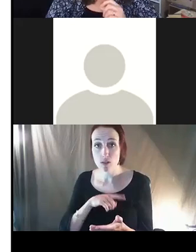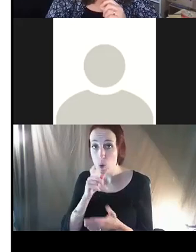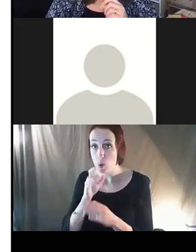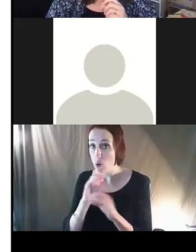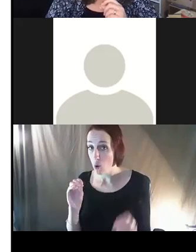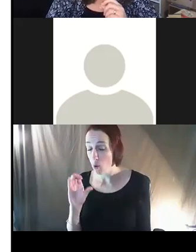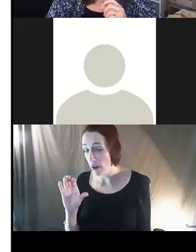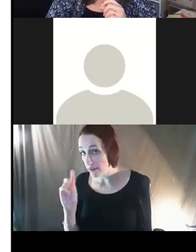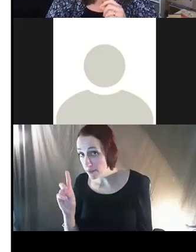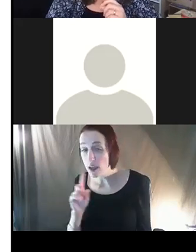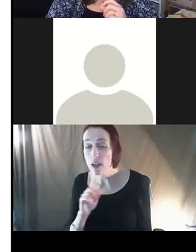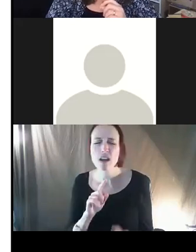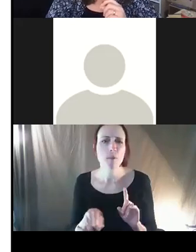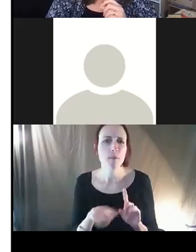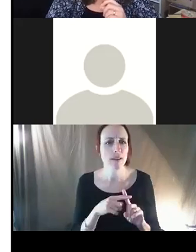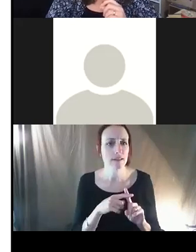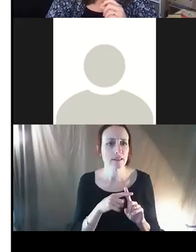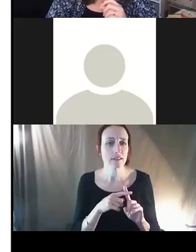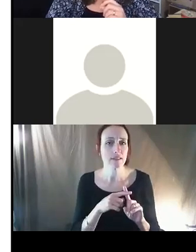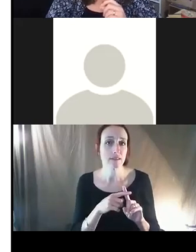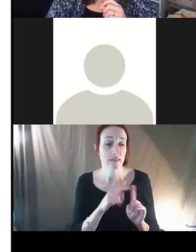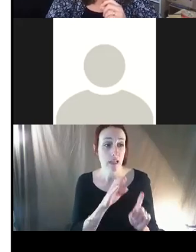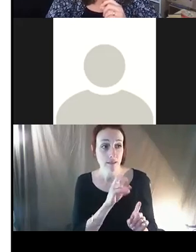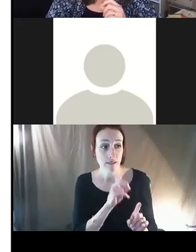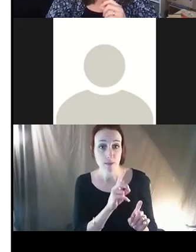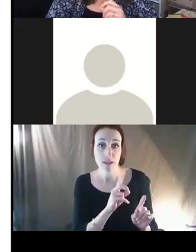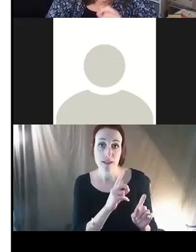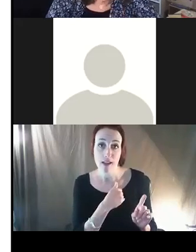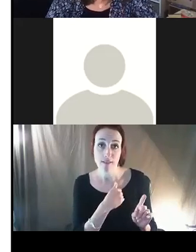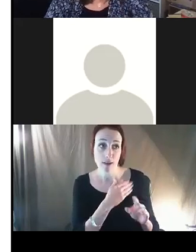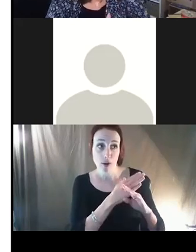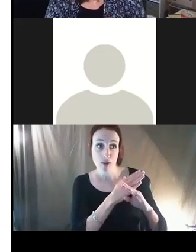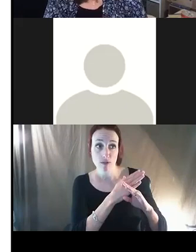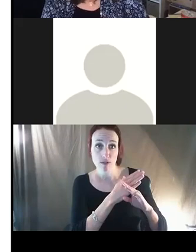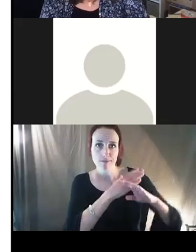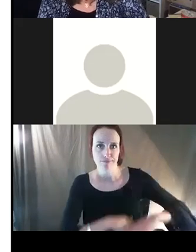barriers for some people with cognitive disabilities.